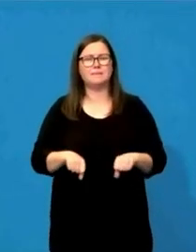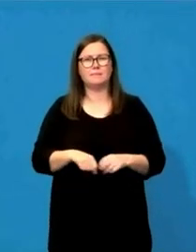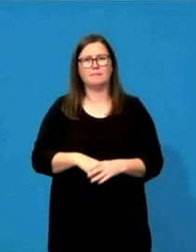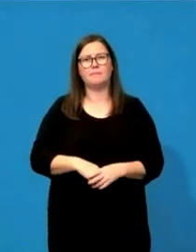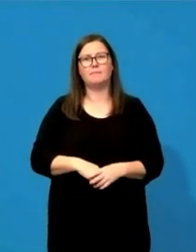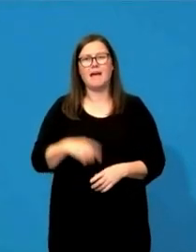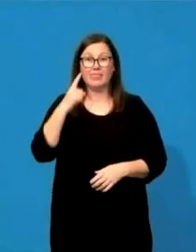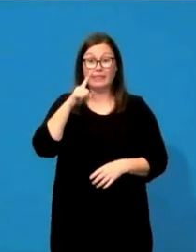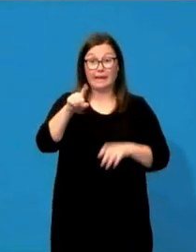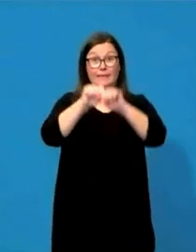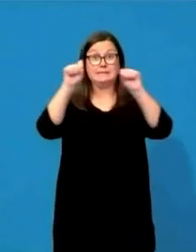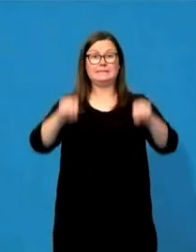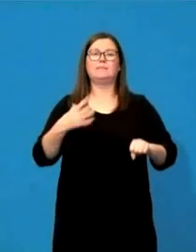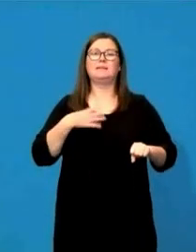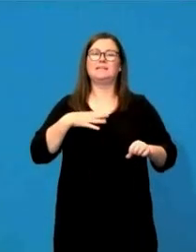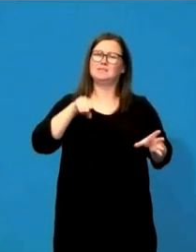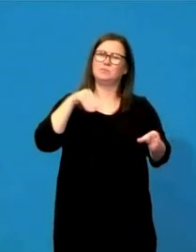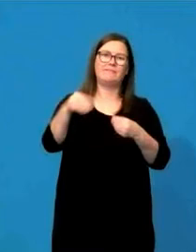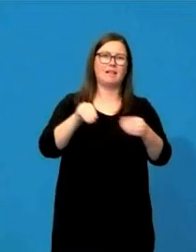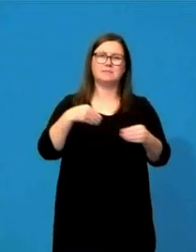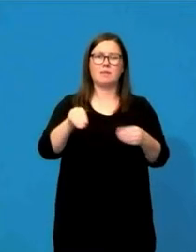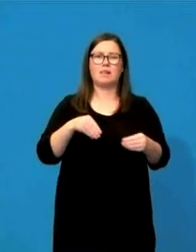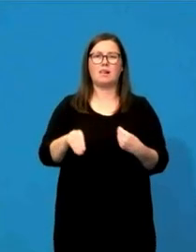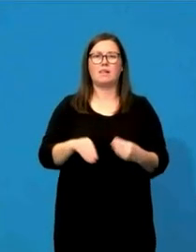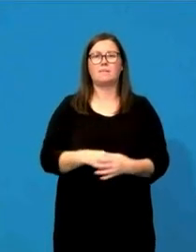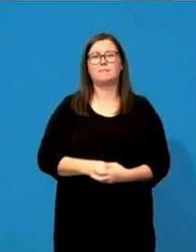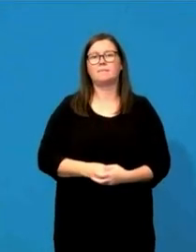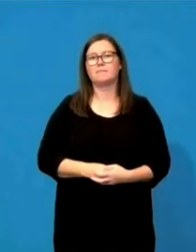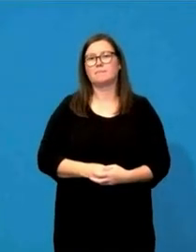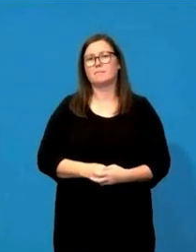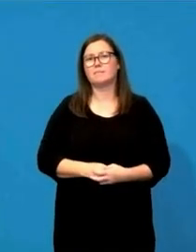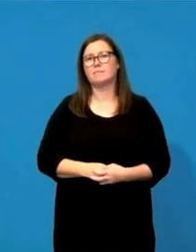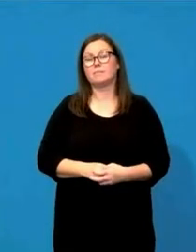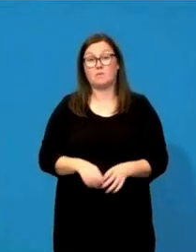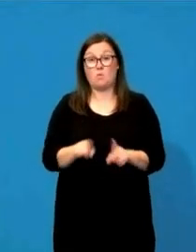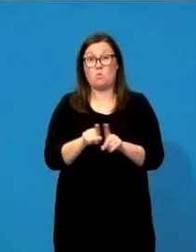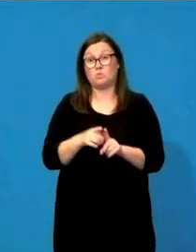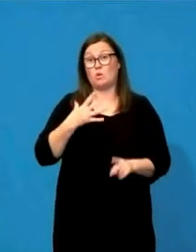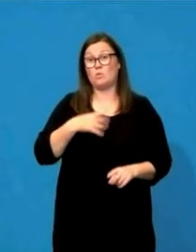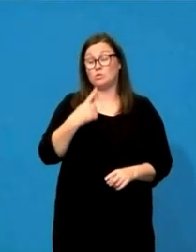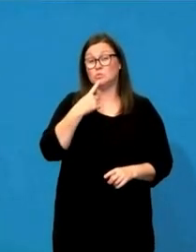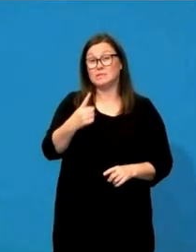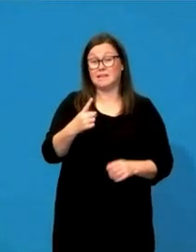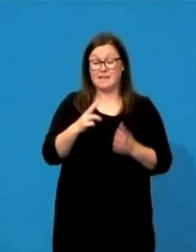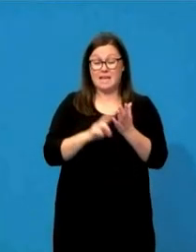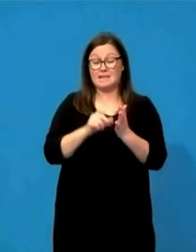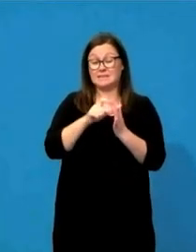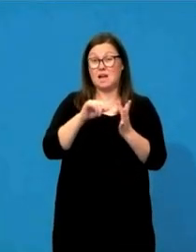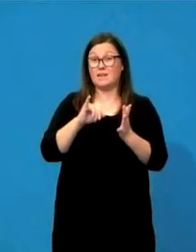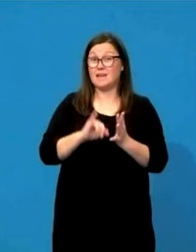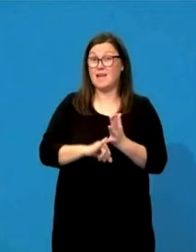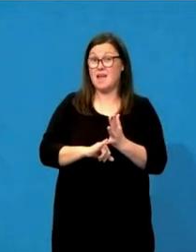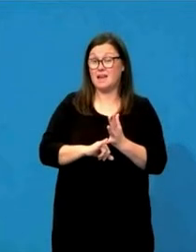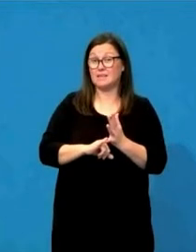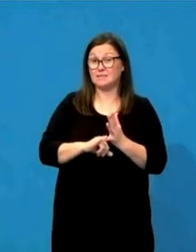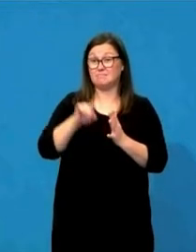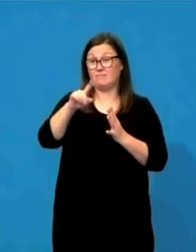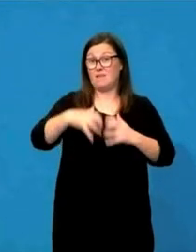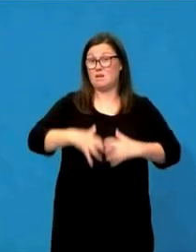And can I just say, NDIS has been set up looking at everything in a very